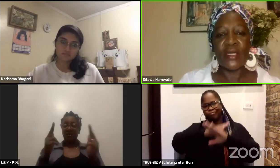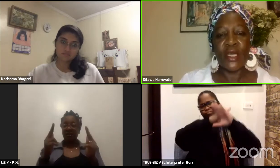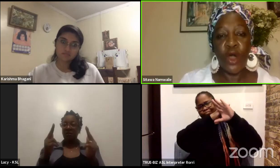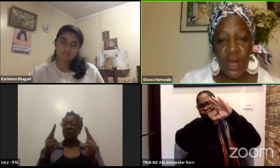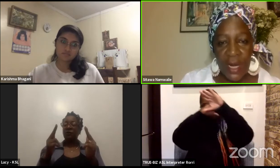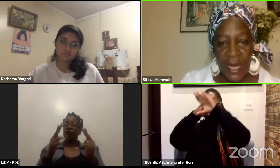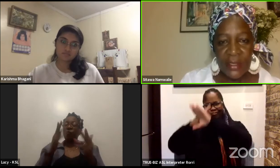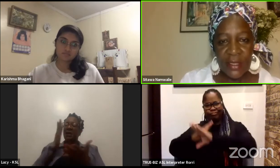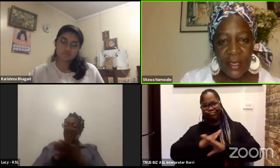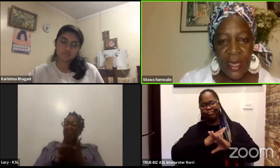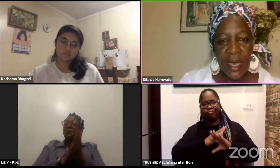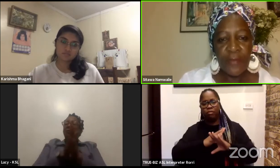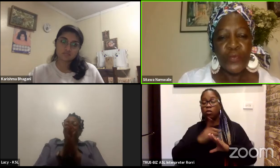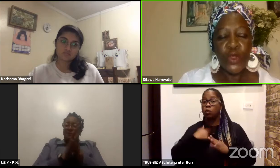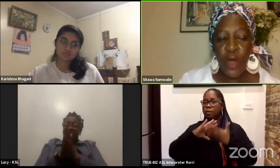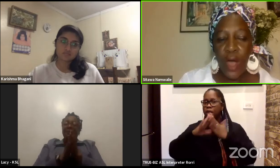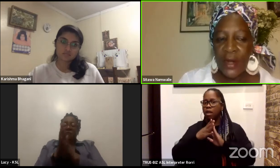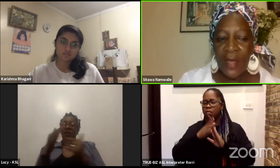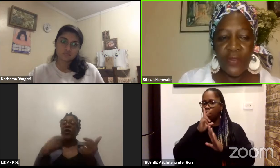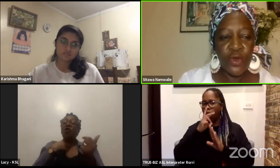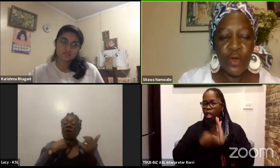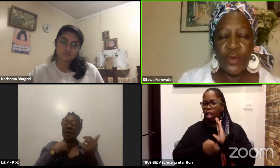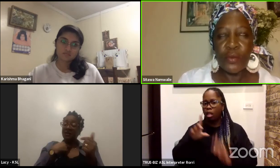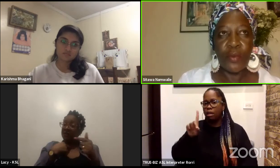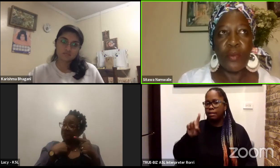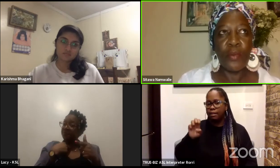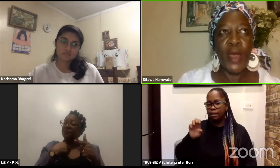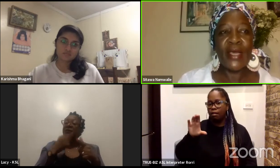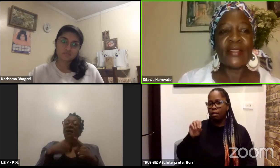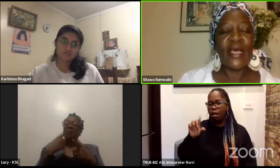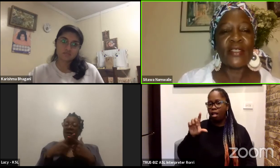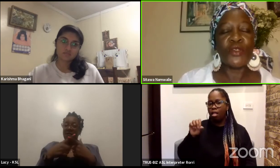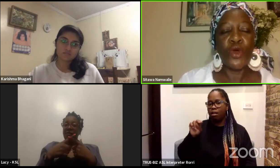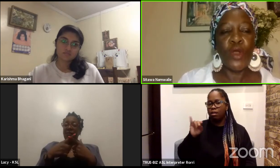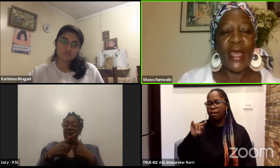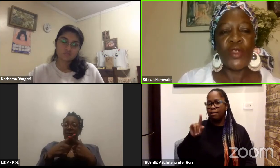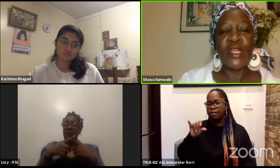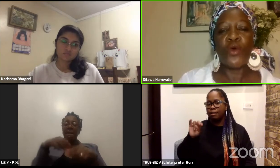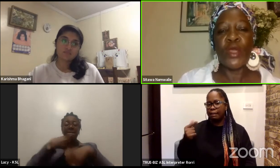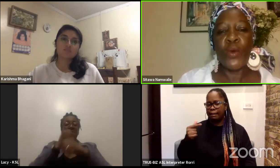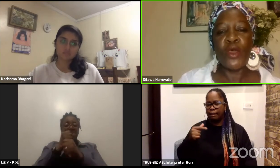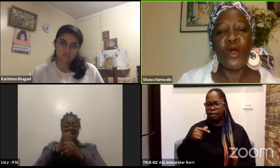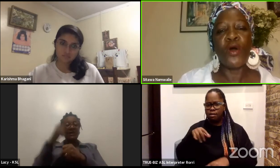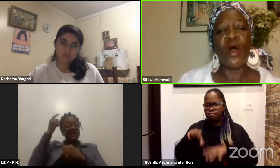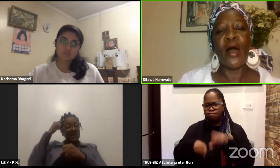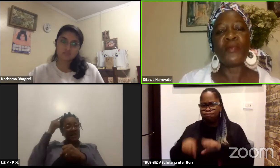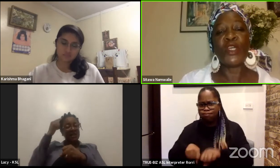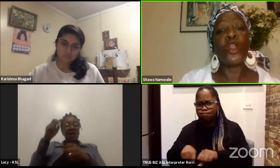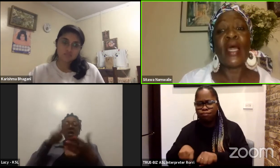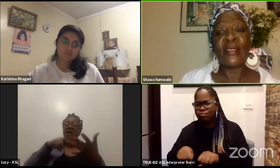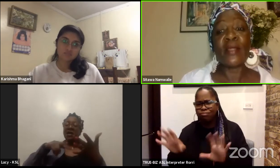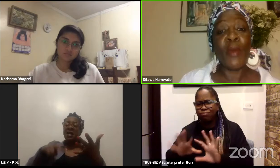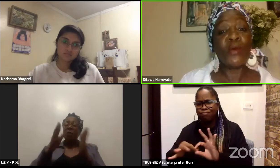in decolonizing and making sense, like reading Ngugi wa Thiong'o, "Decolonizing the Mind"